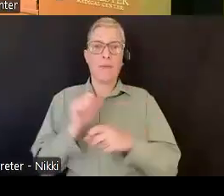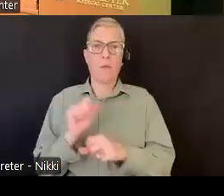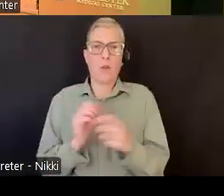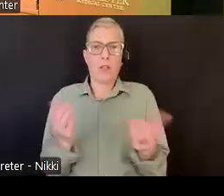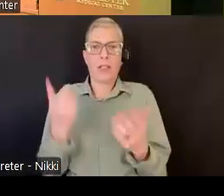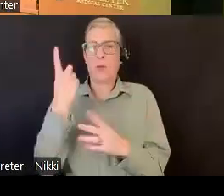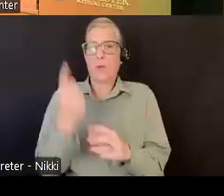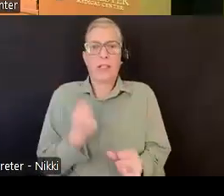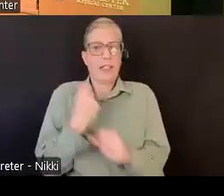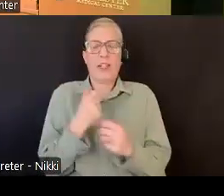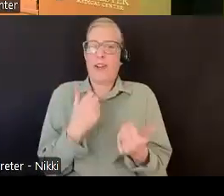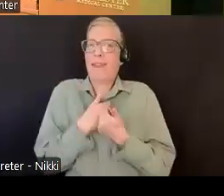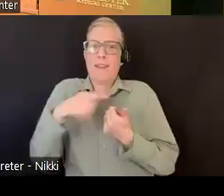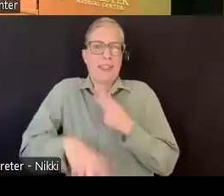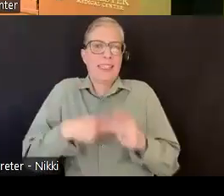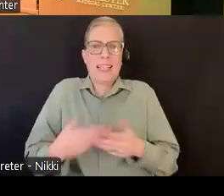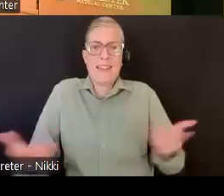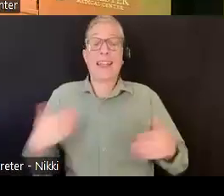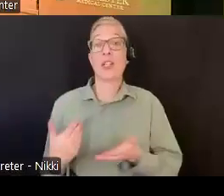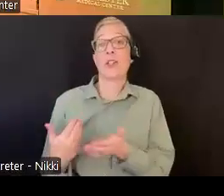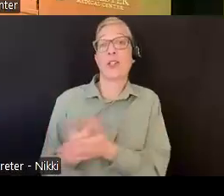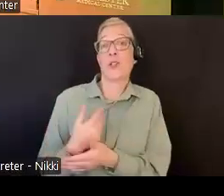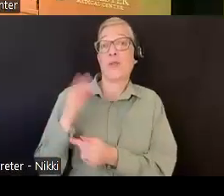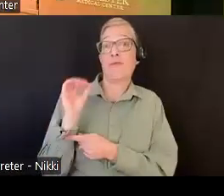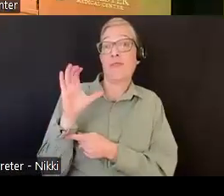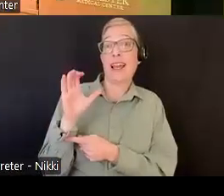of stuff. I think as new faculty of fresh out of training, one thing that I think about with